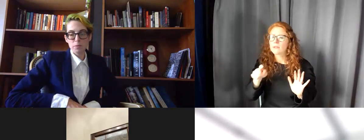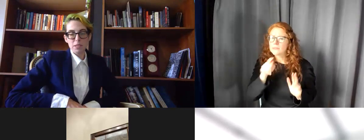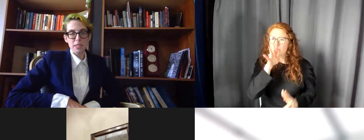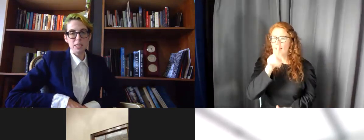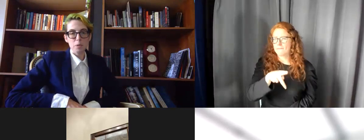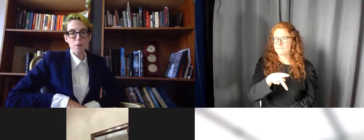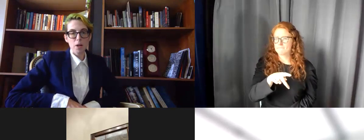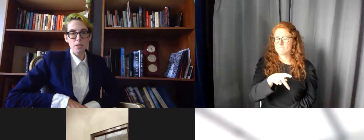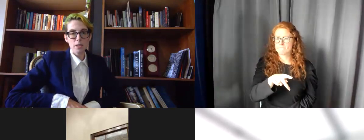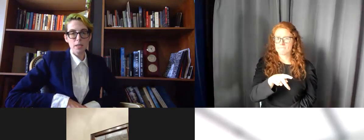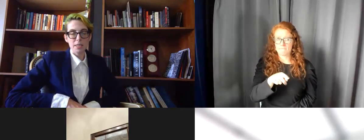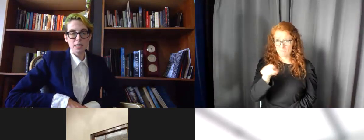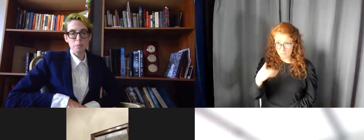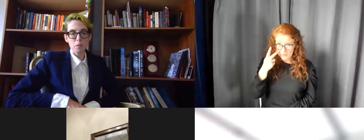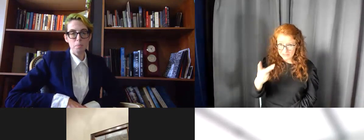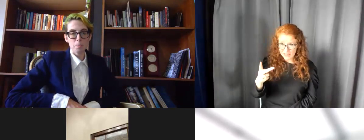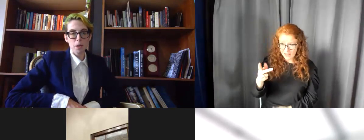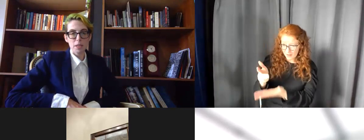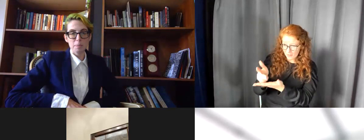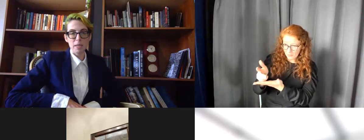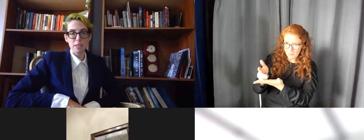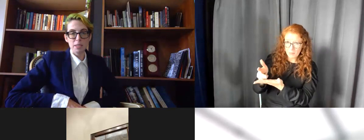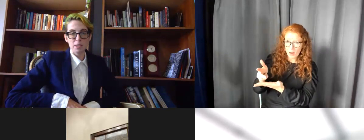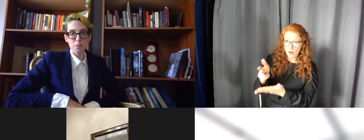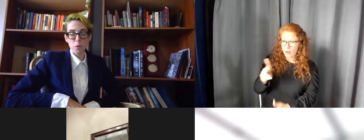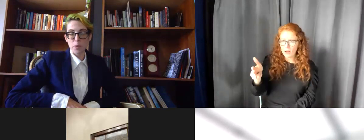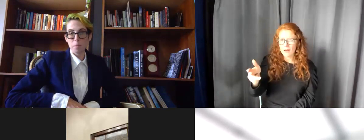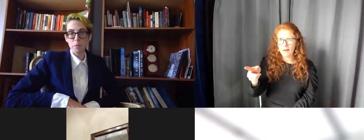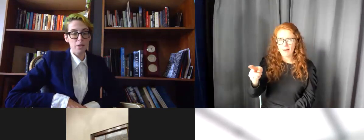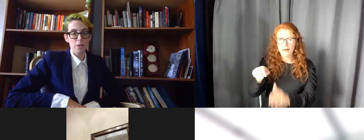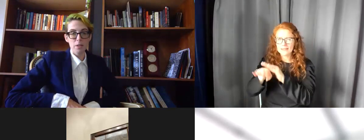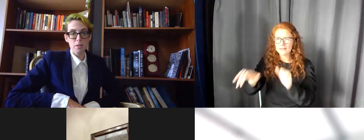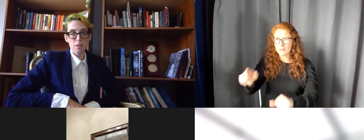Farrah Garland: see someone parked in an accessible parking space without a placard.